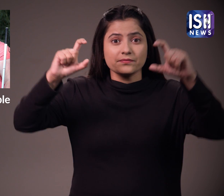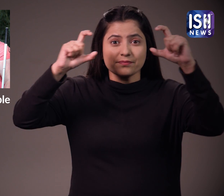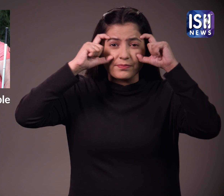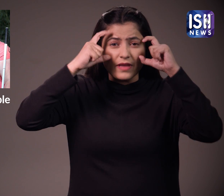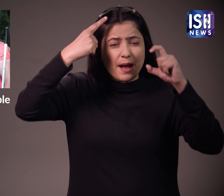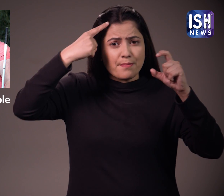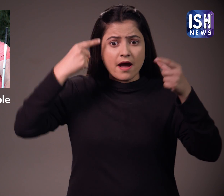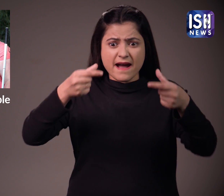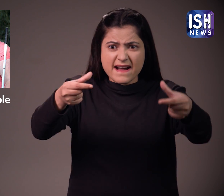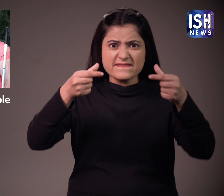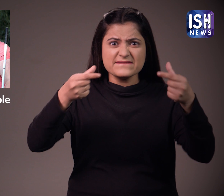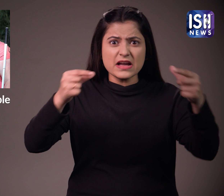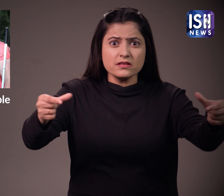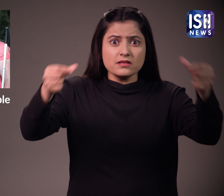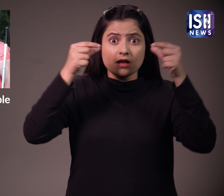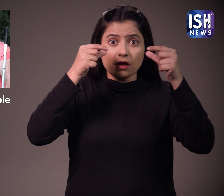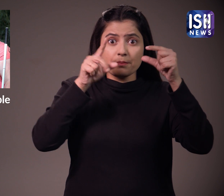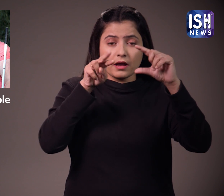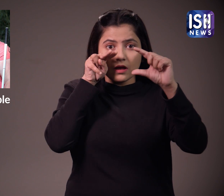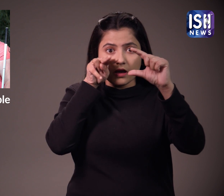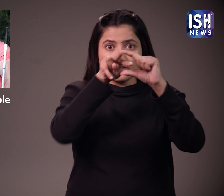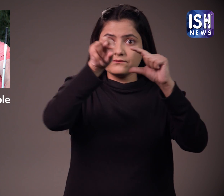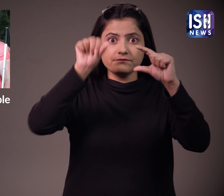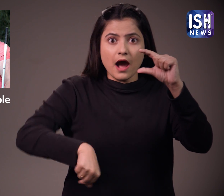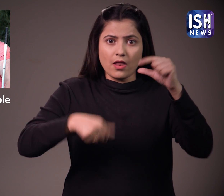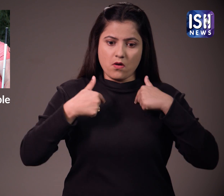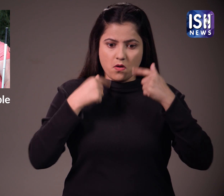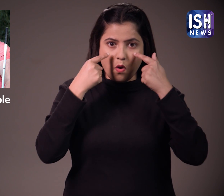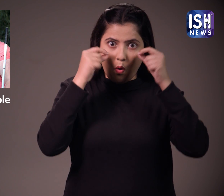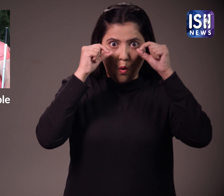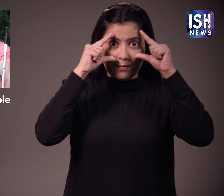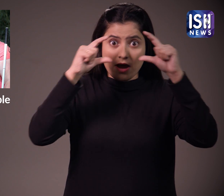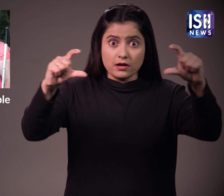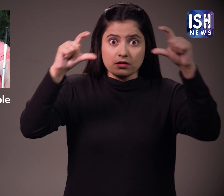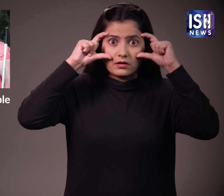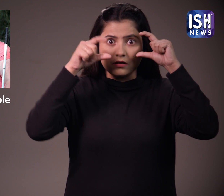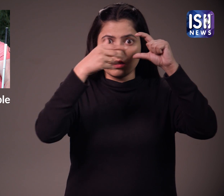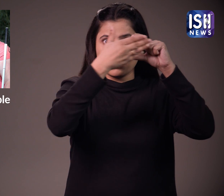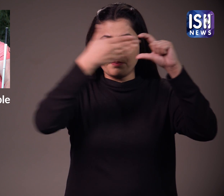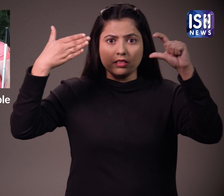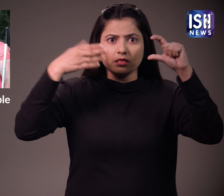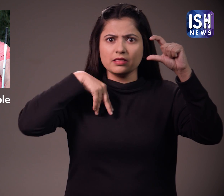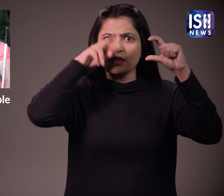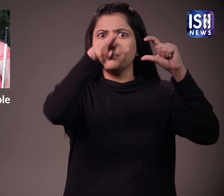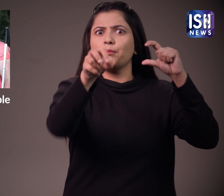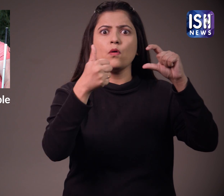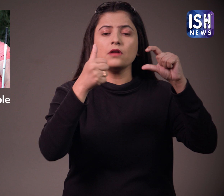she started wearing thick black glasses with which she couldn't see anything even with open eyes.